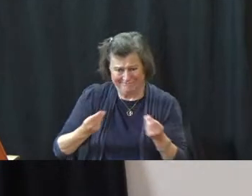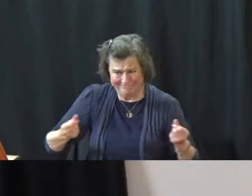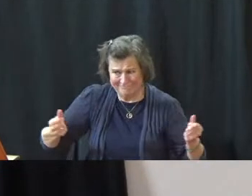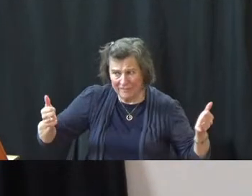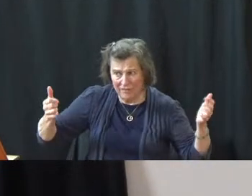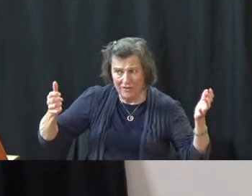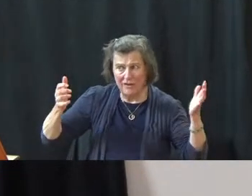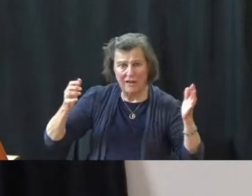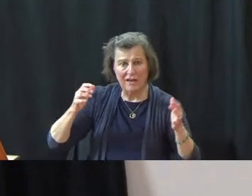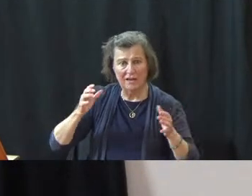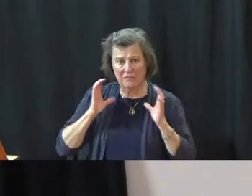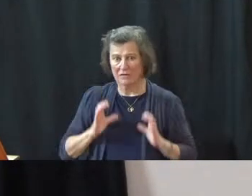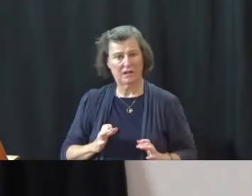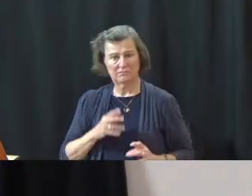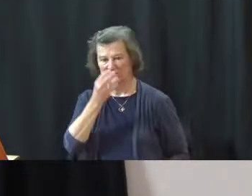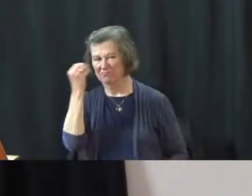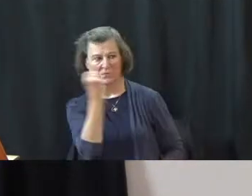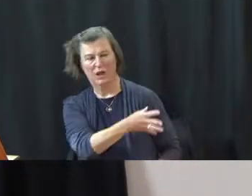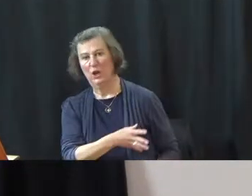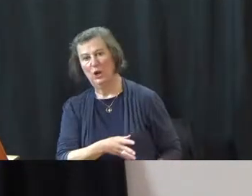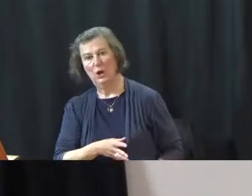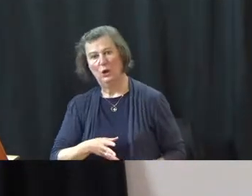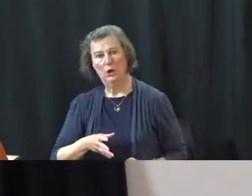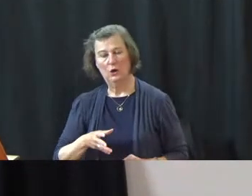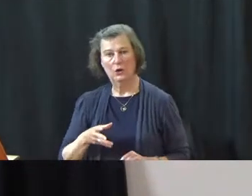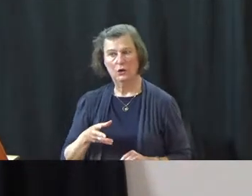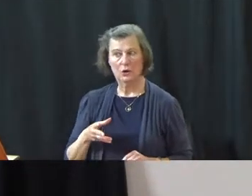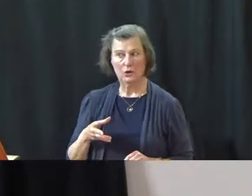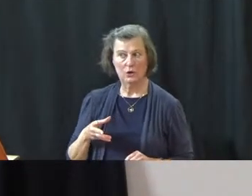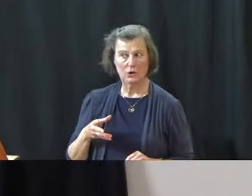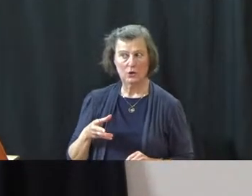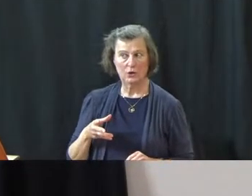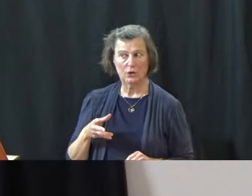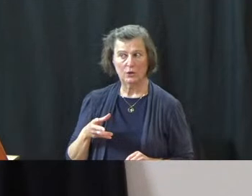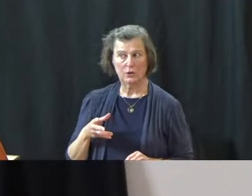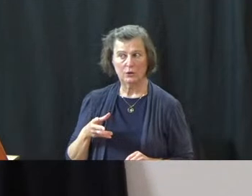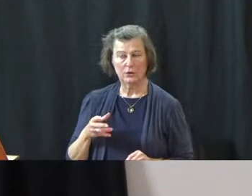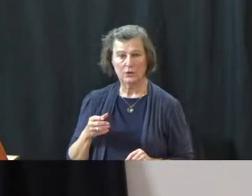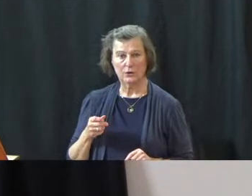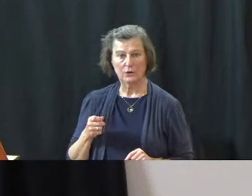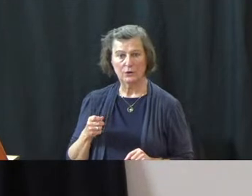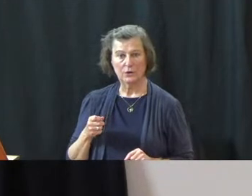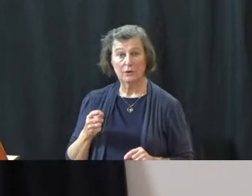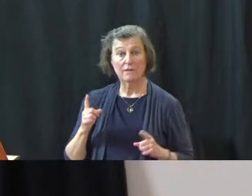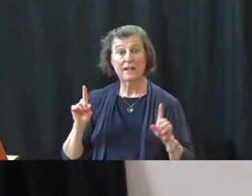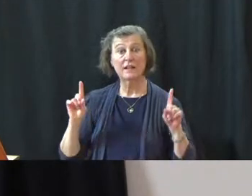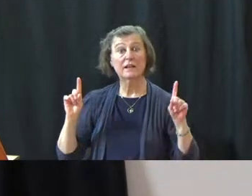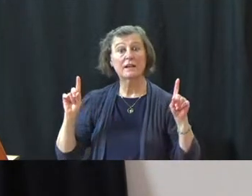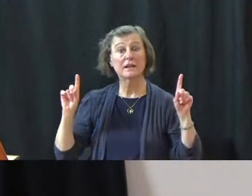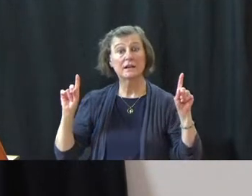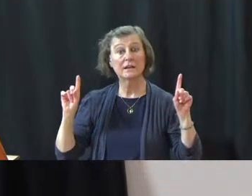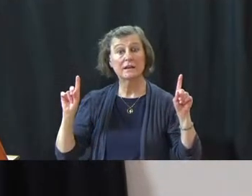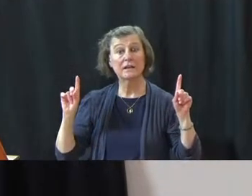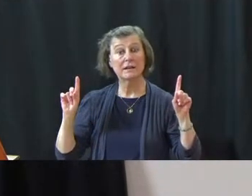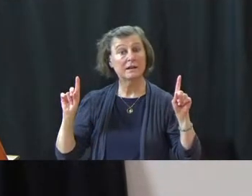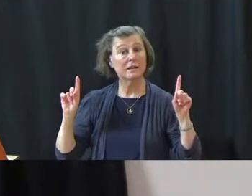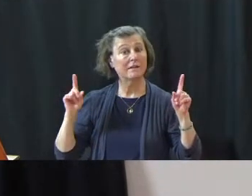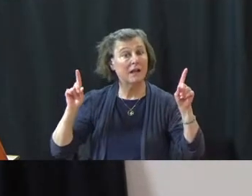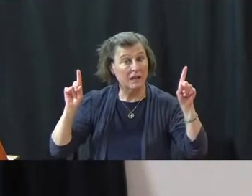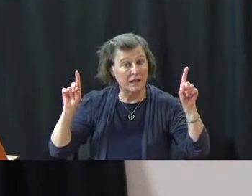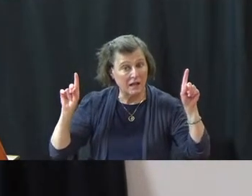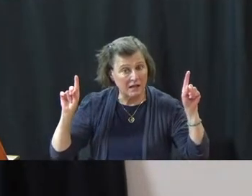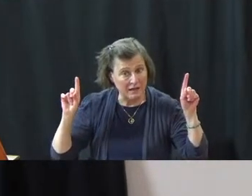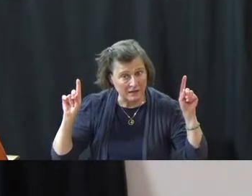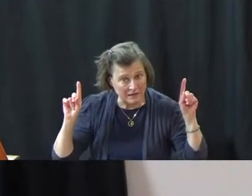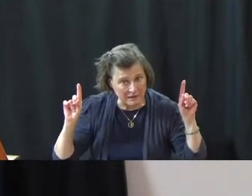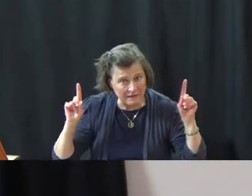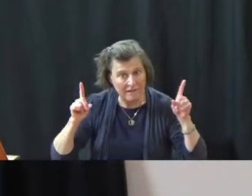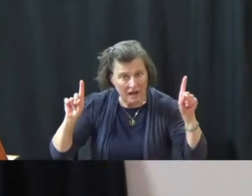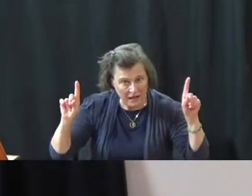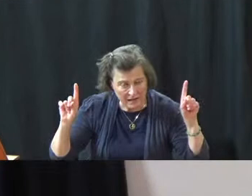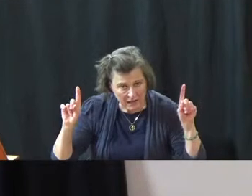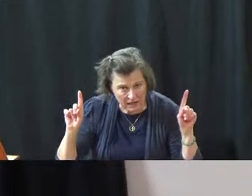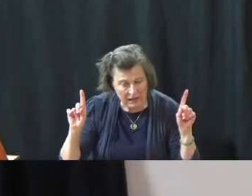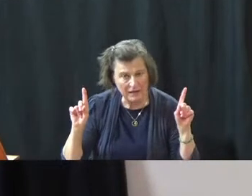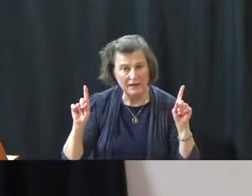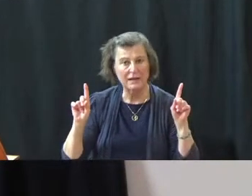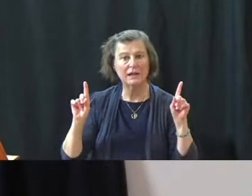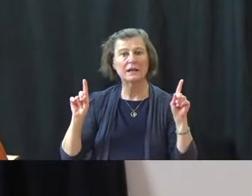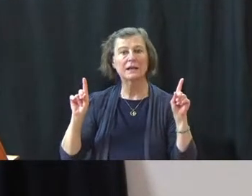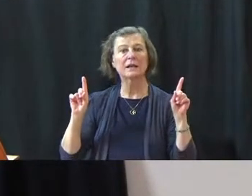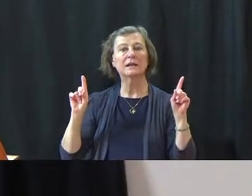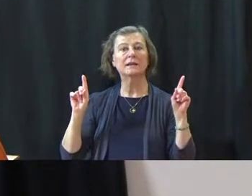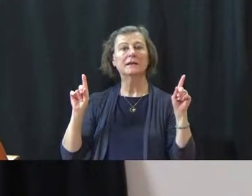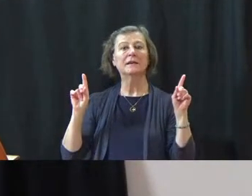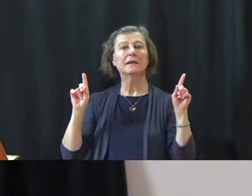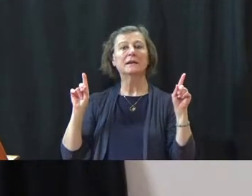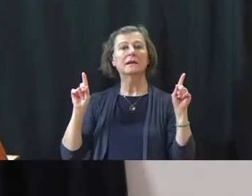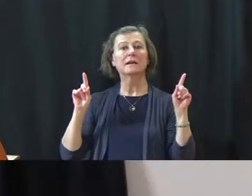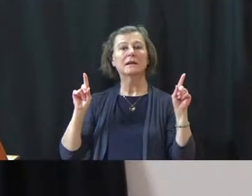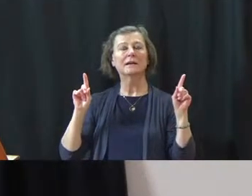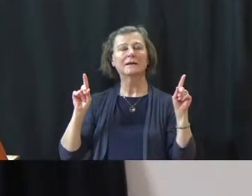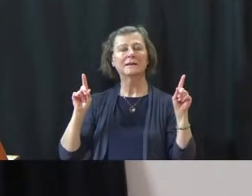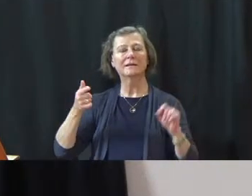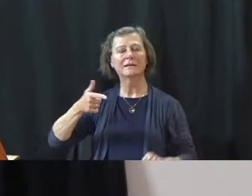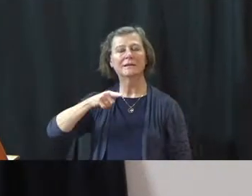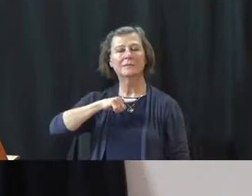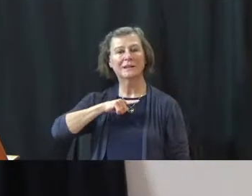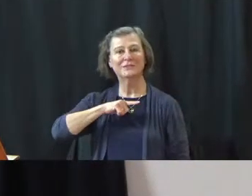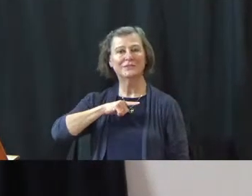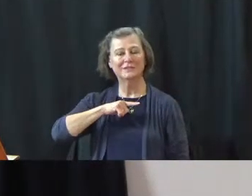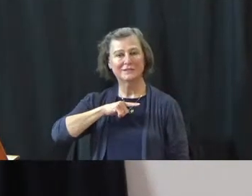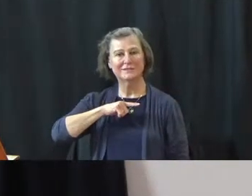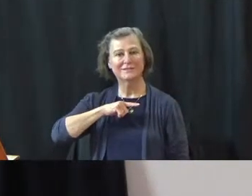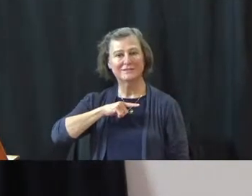Customer doesn't care. And finally, finally, finally it's my turn.